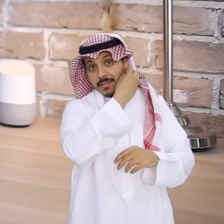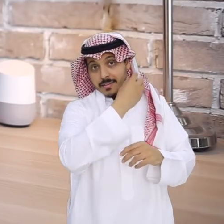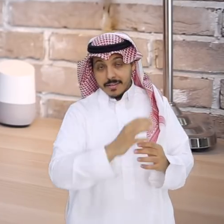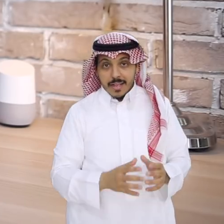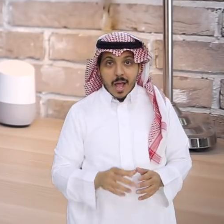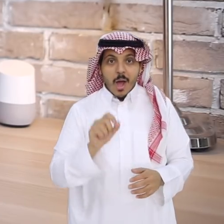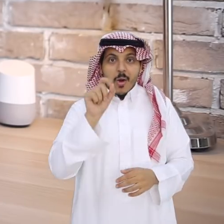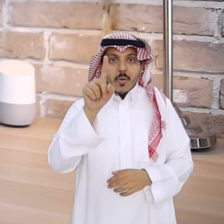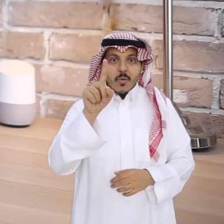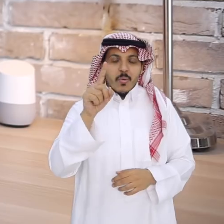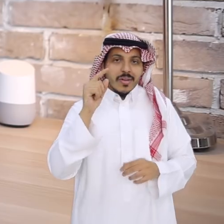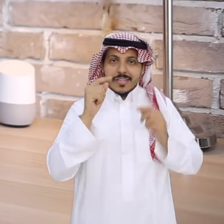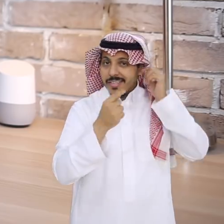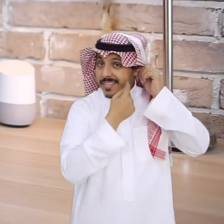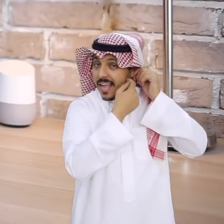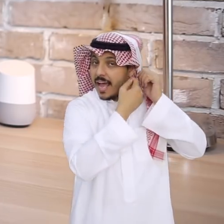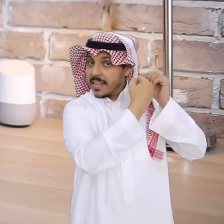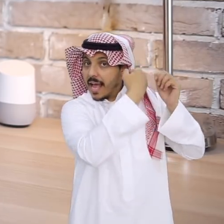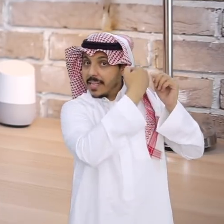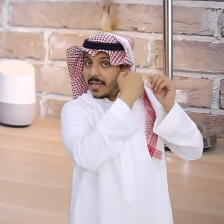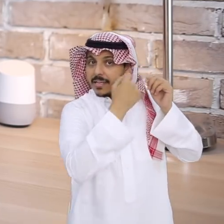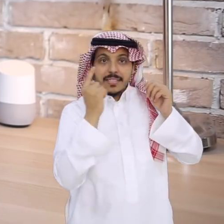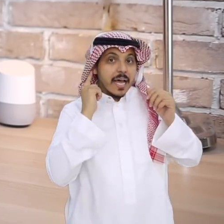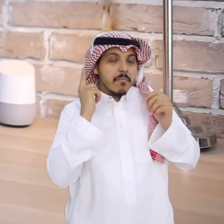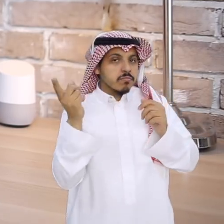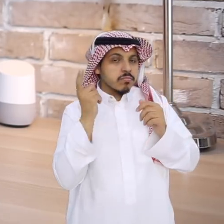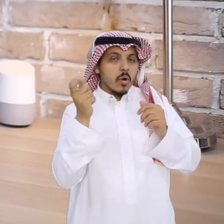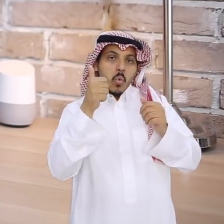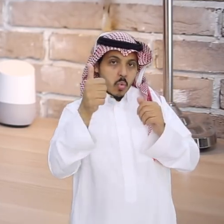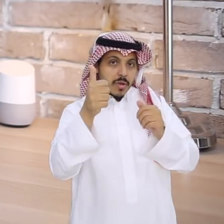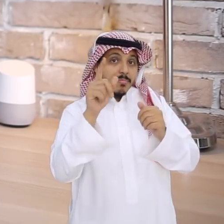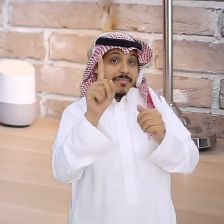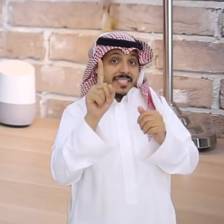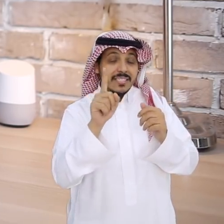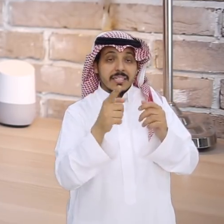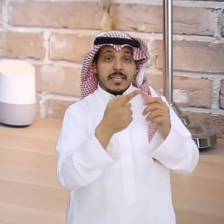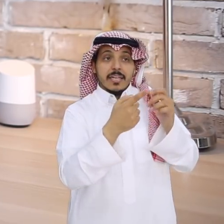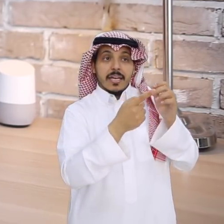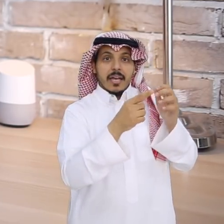Her ear canal wasn't damaged.